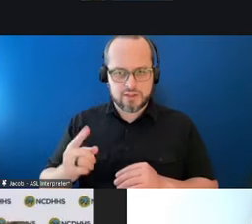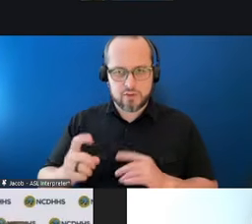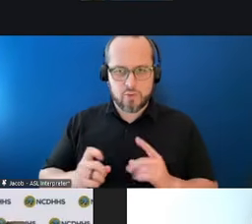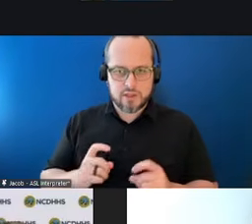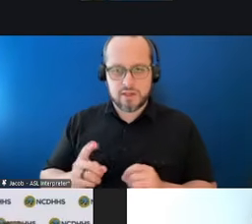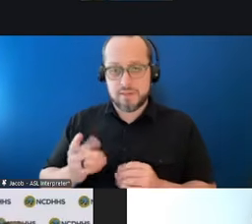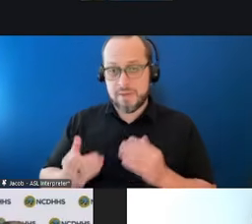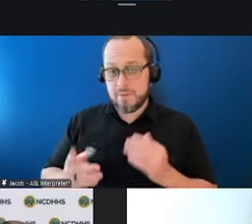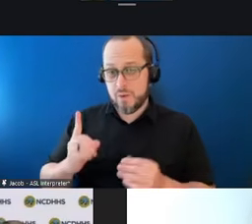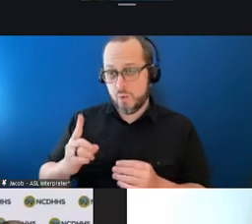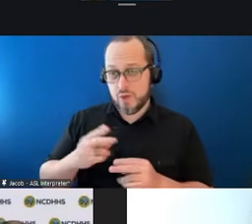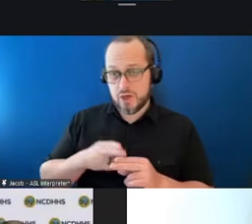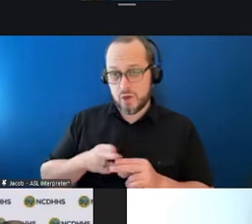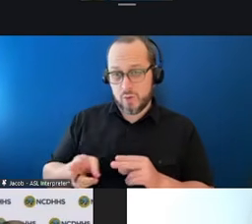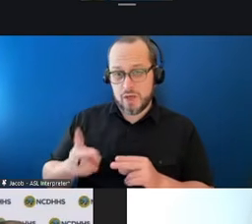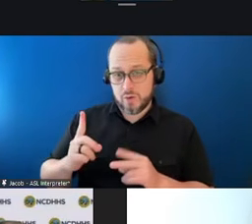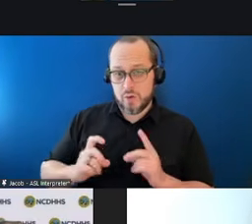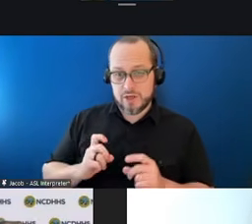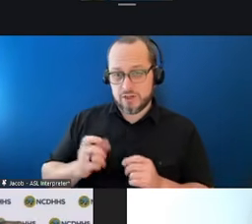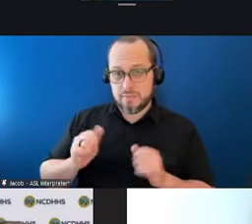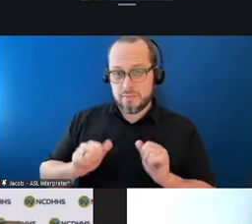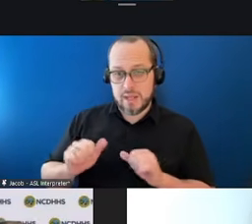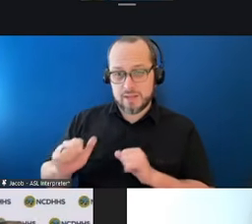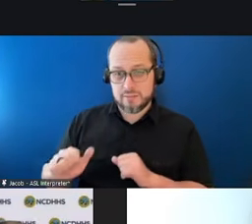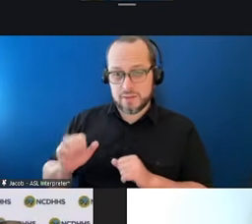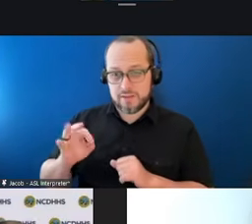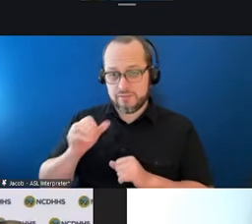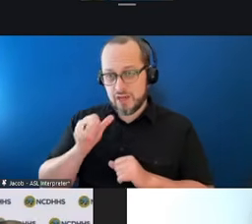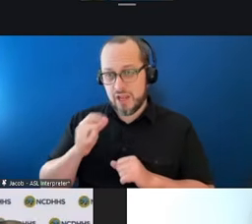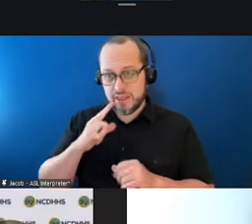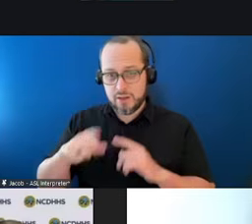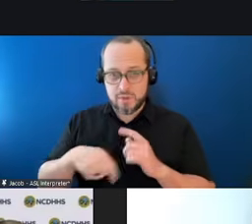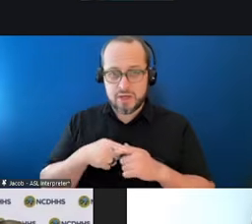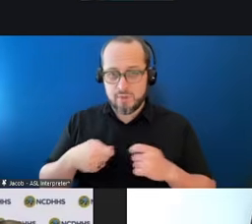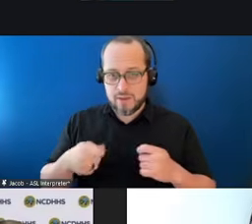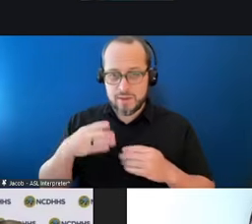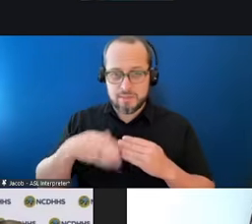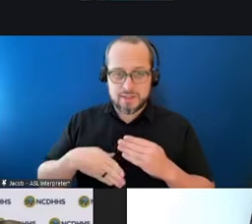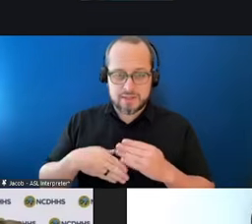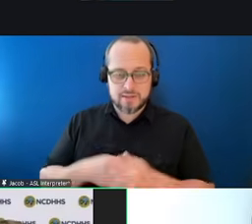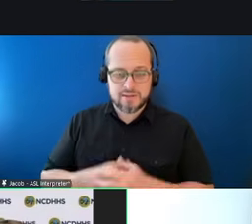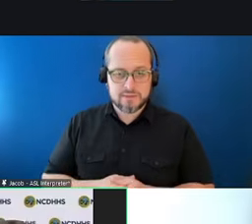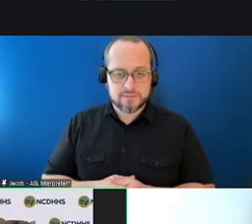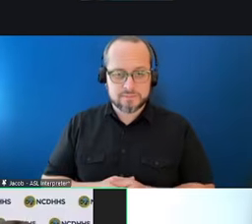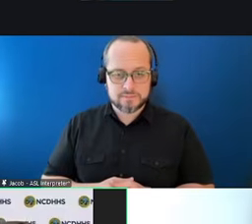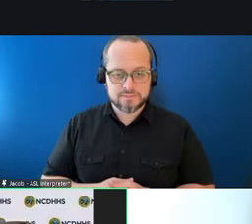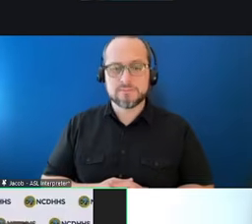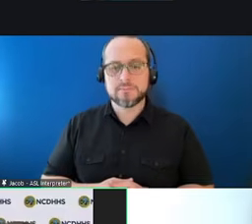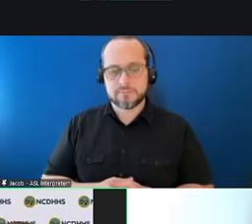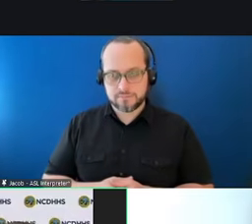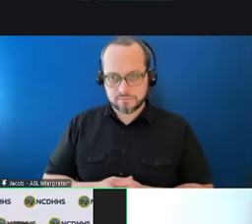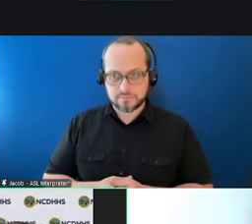really quick question, Rachel, if possible. If not, I do think we need to wrap up. Okay. Um,